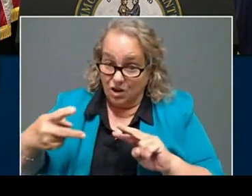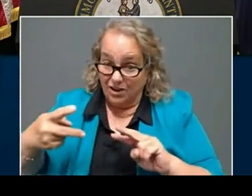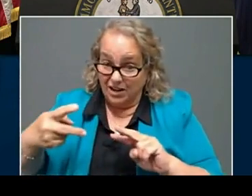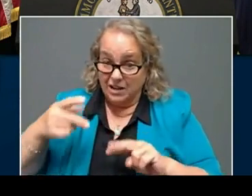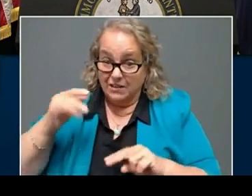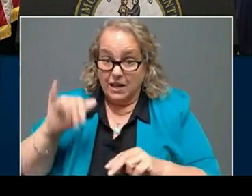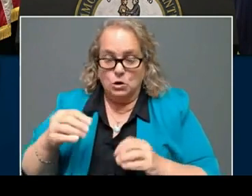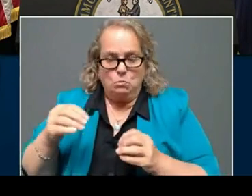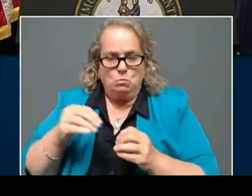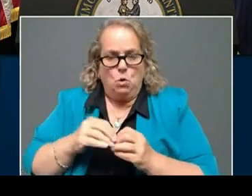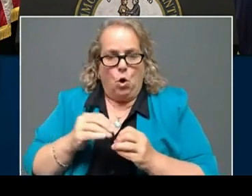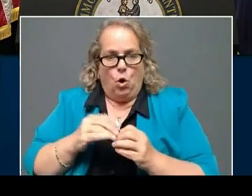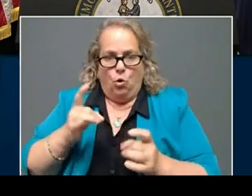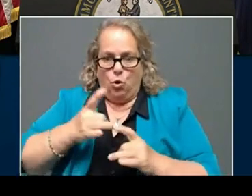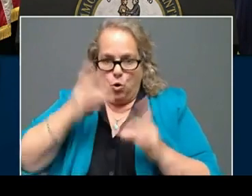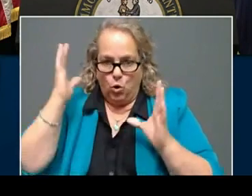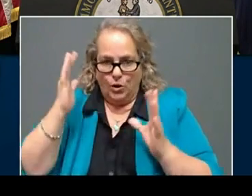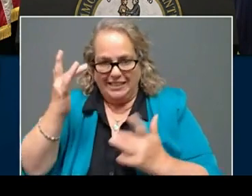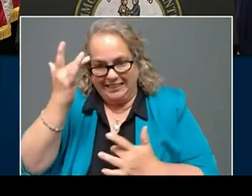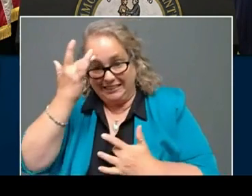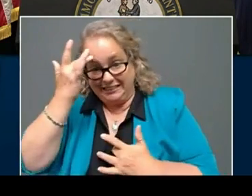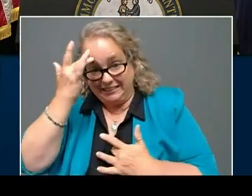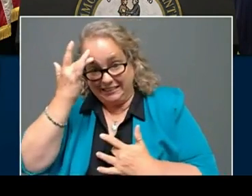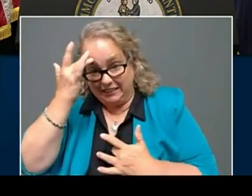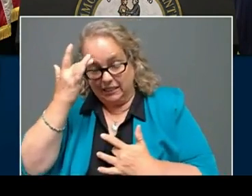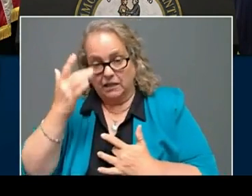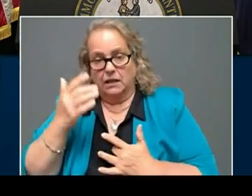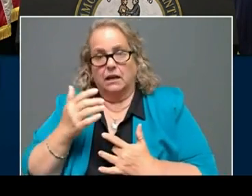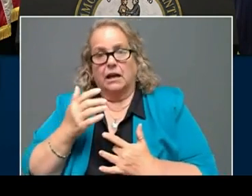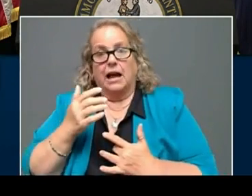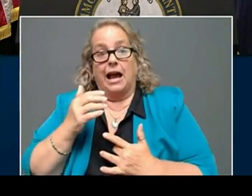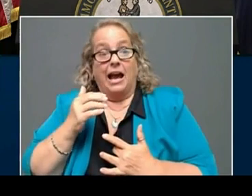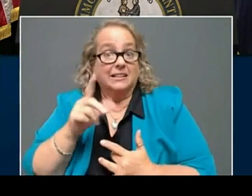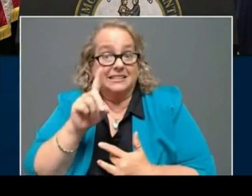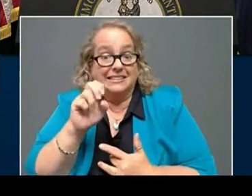individuals. And um, this, it means that there are more people, especially